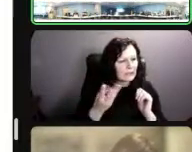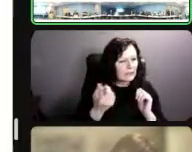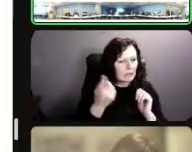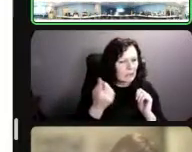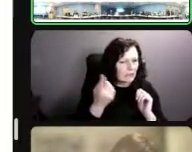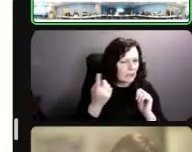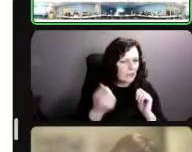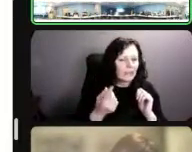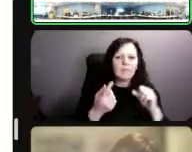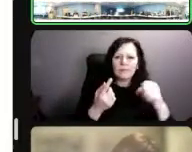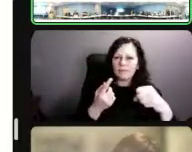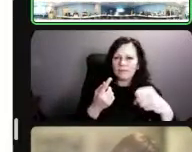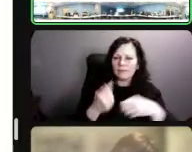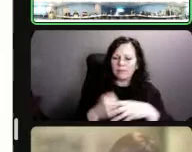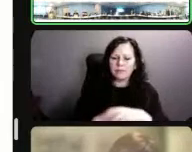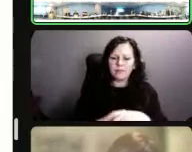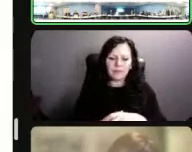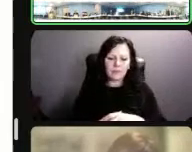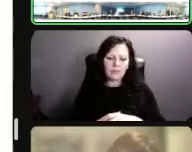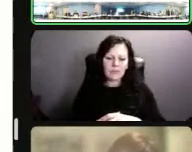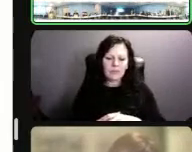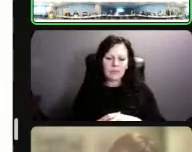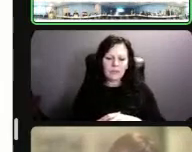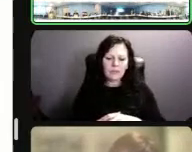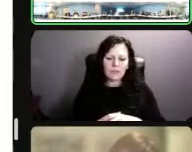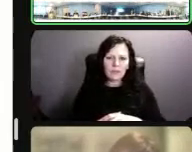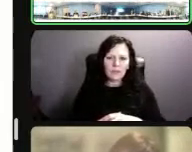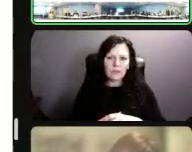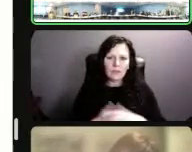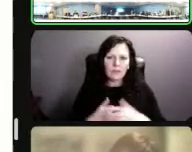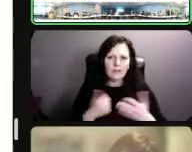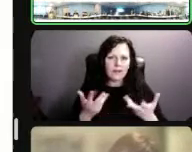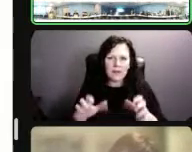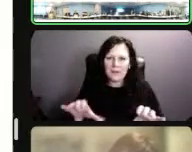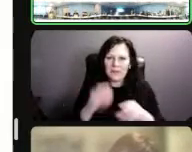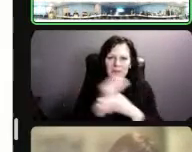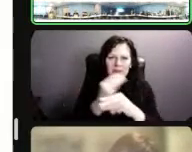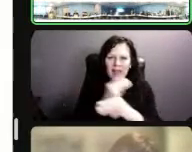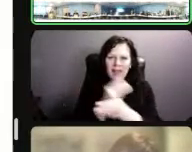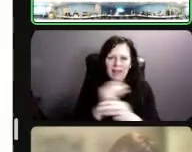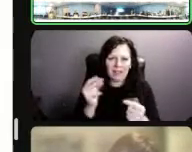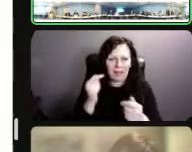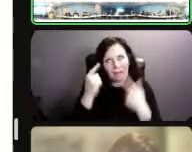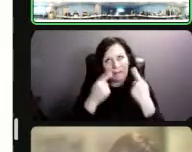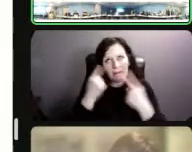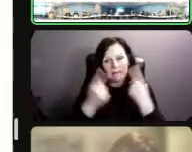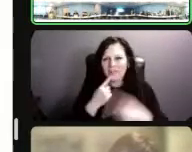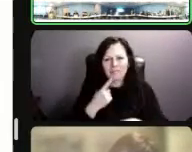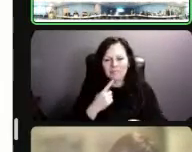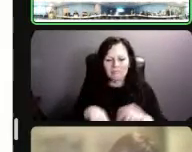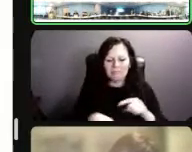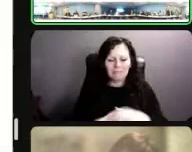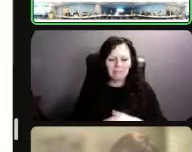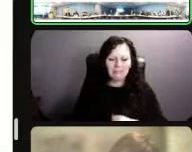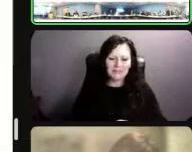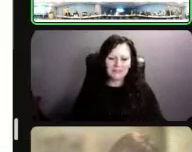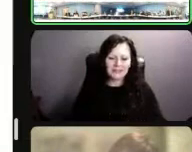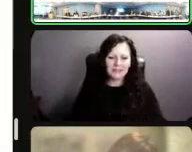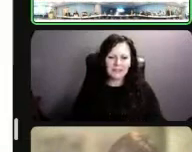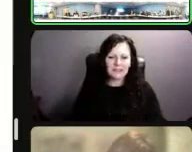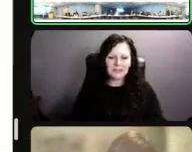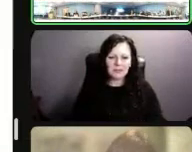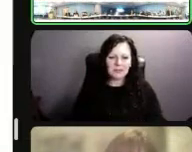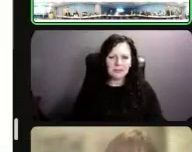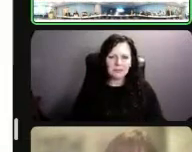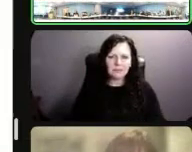IS 8 93 80 PERCENT OF THAT IN